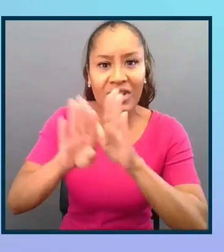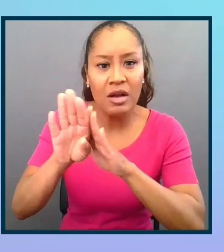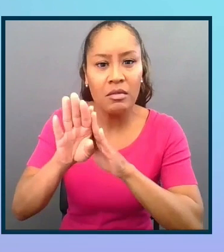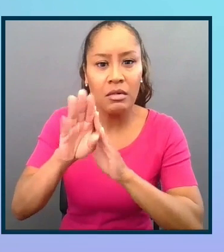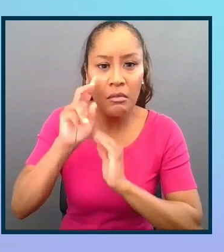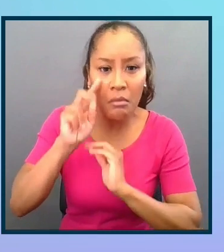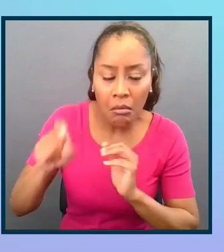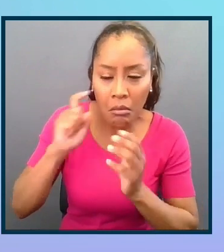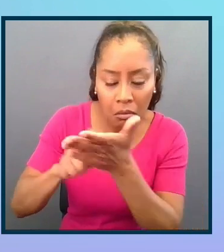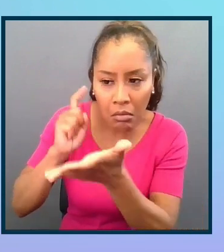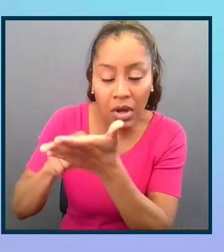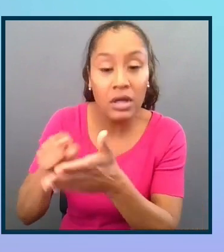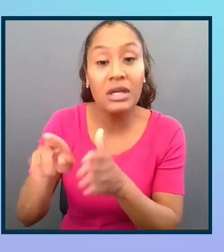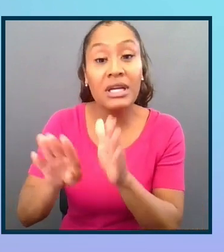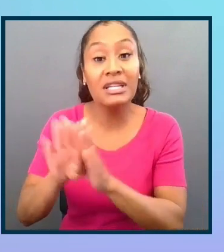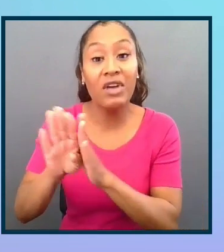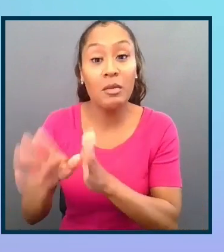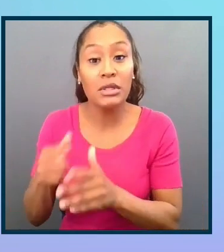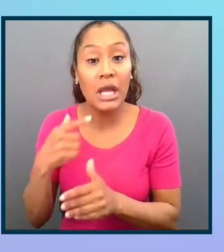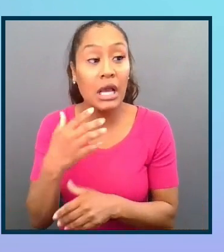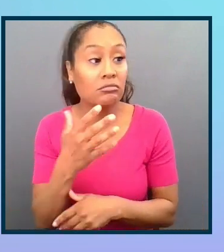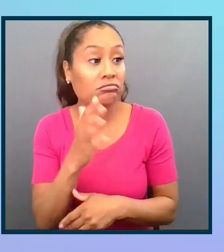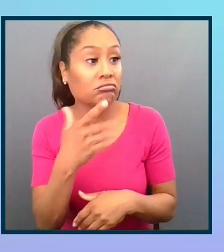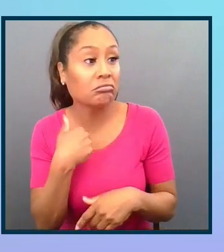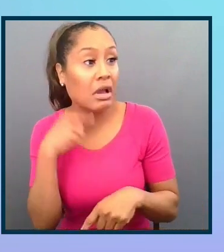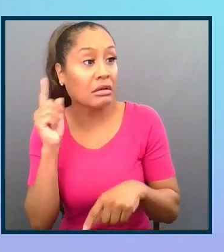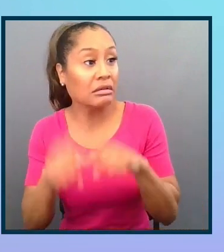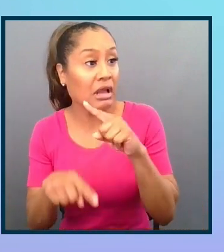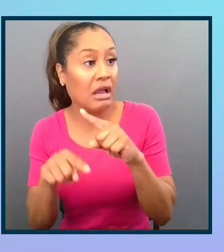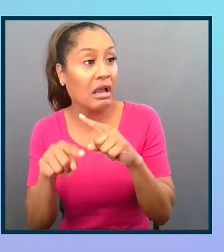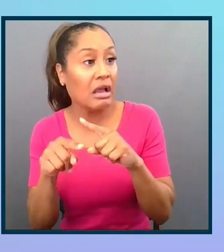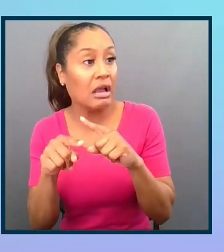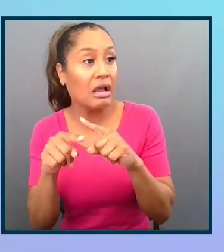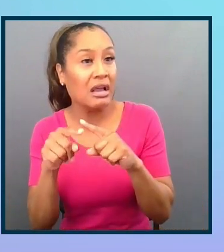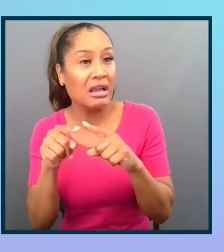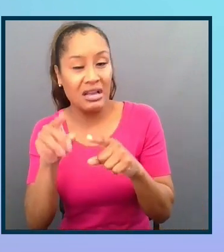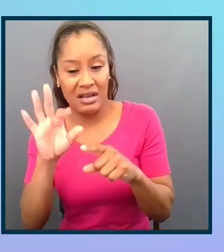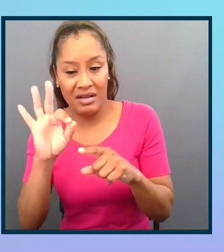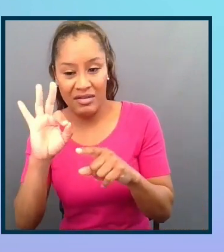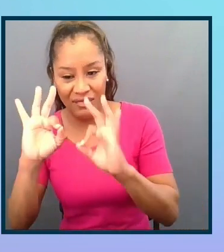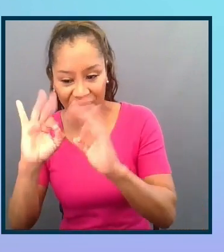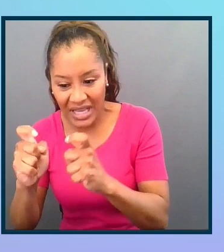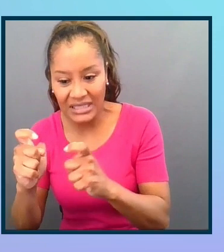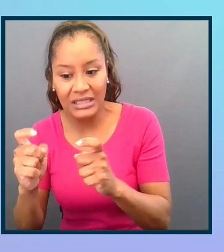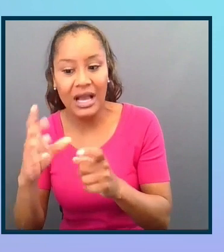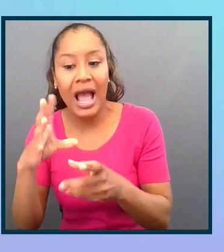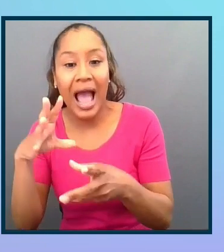and then developers tend to start going, "Well, I can't fix copy on your input without a content designer," for example.